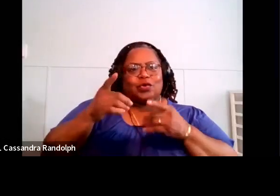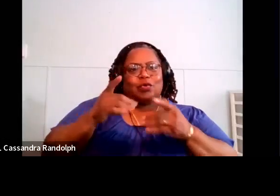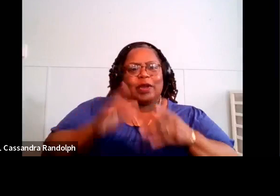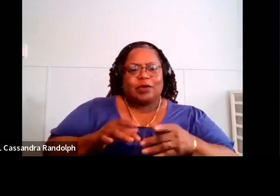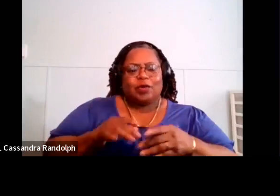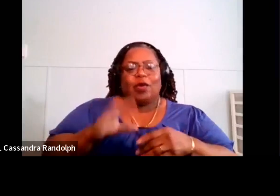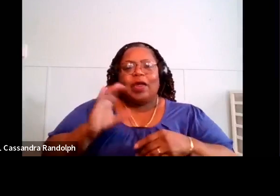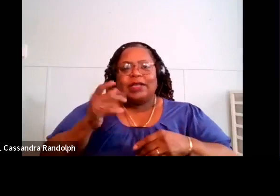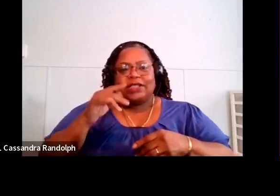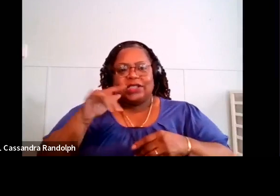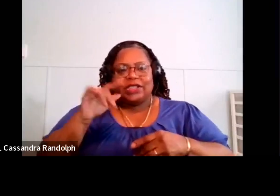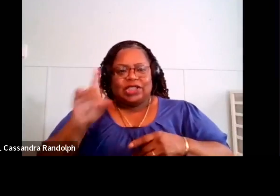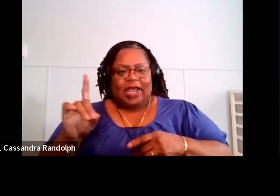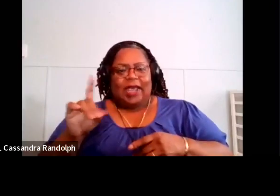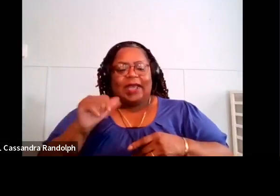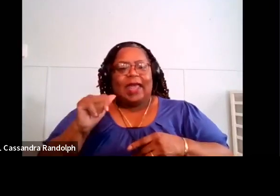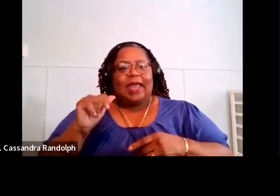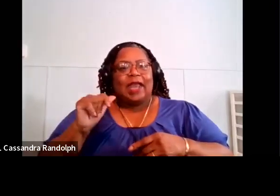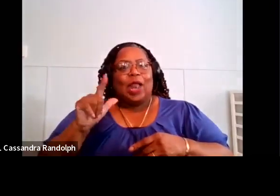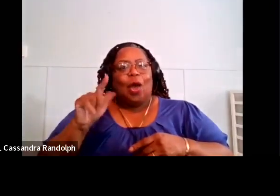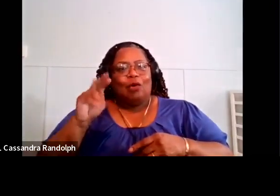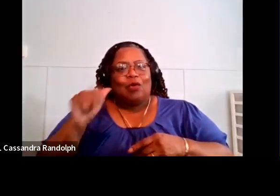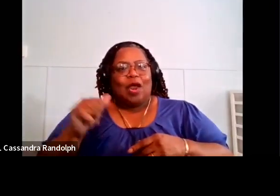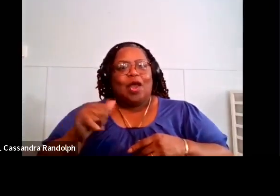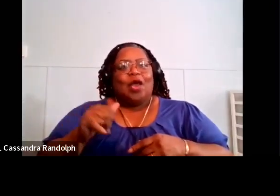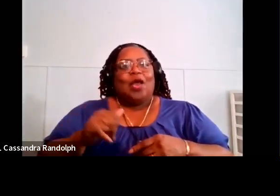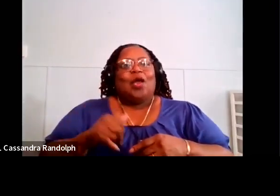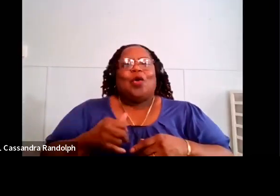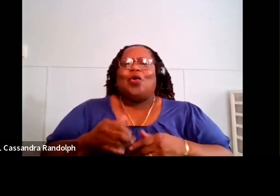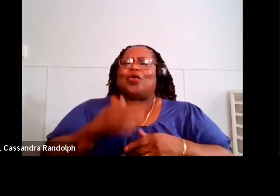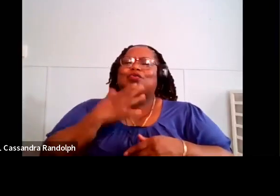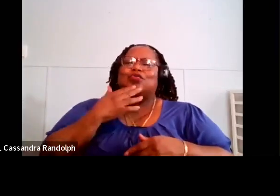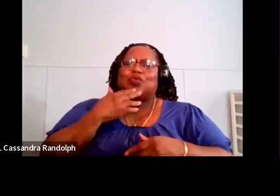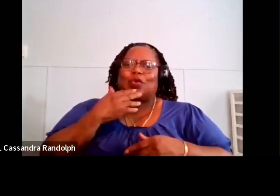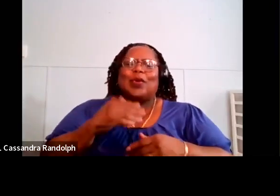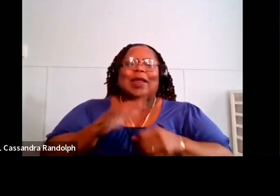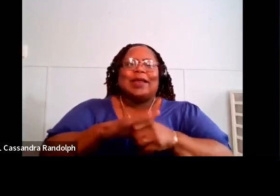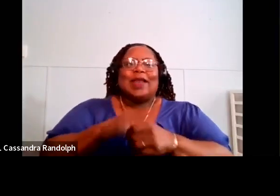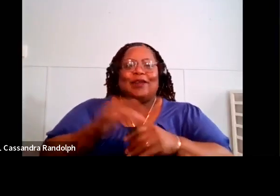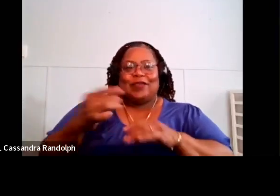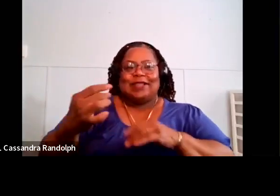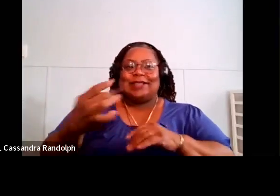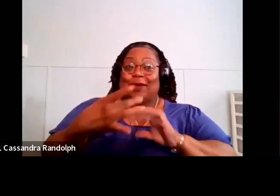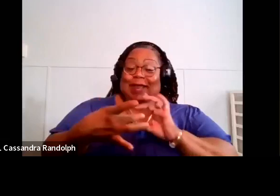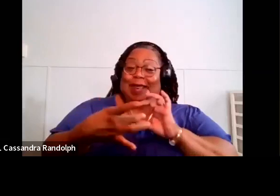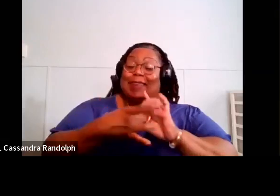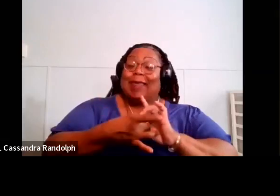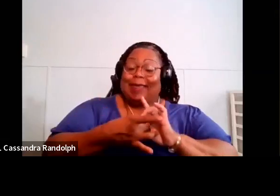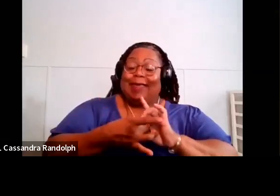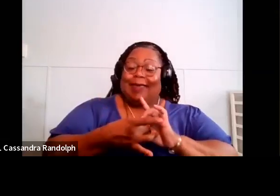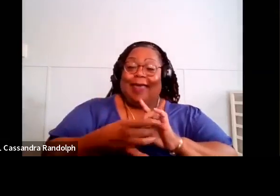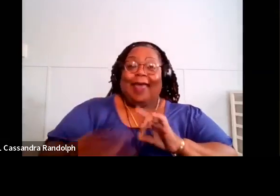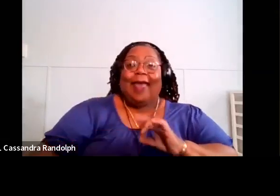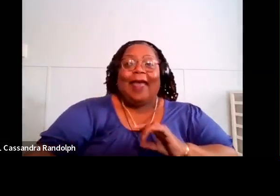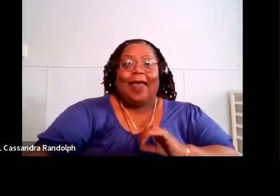McClinton. » REP McCLINTON: Thank you for that warm welcome, happy women 's history month. It is so great to be here. I'm very